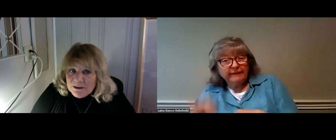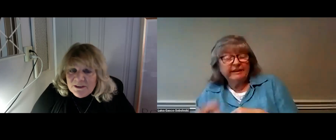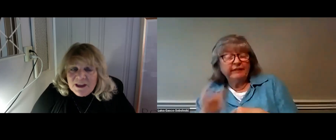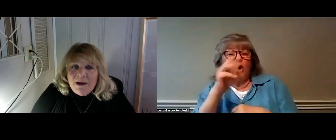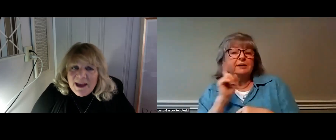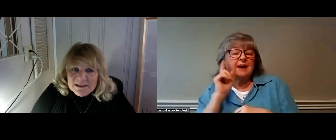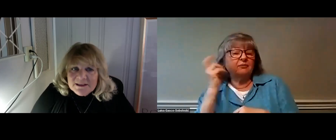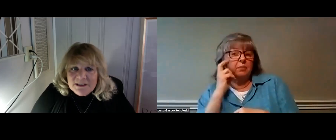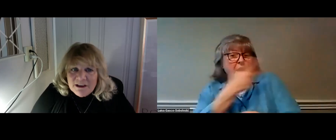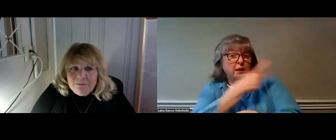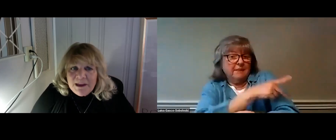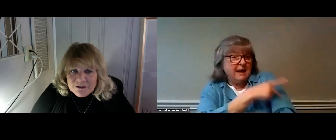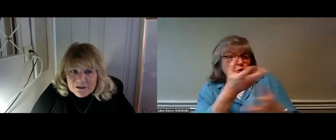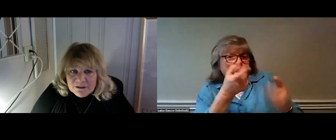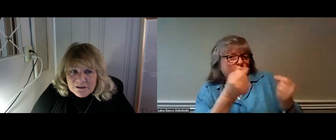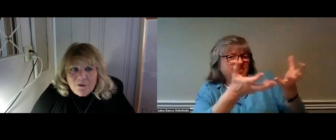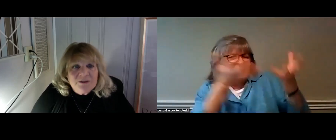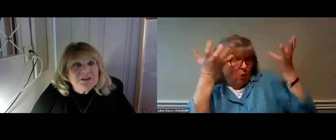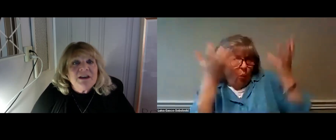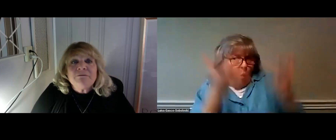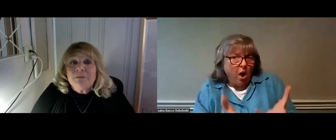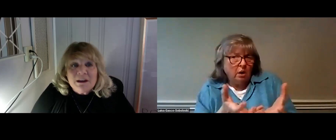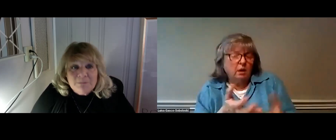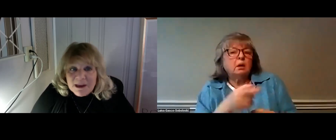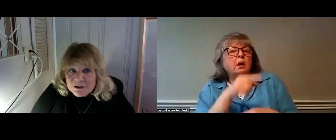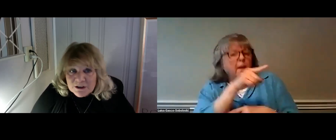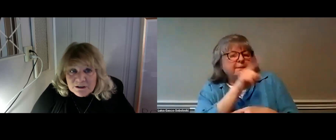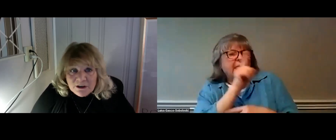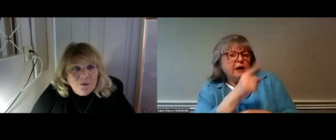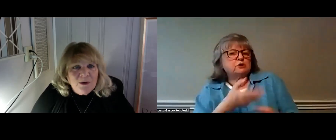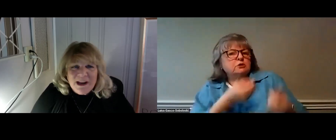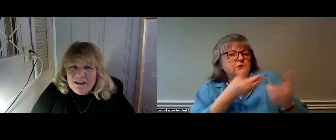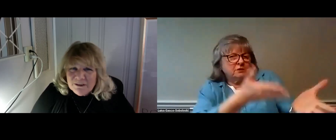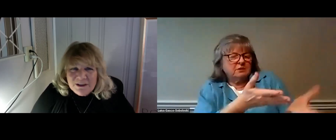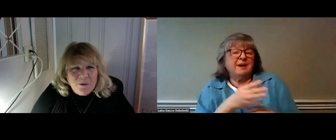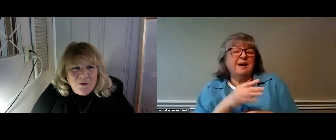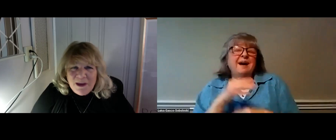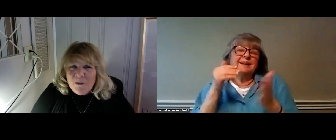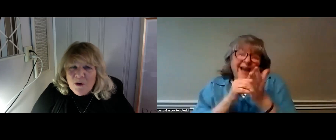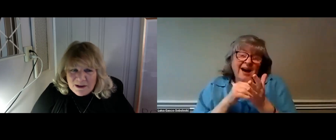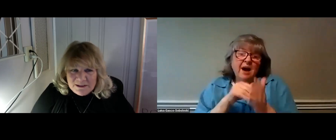that you ask the deaf patient or the deaf-blind patient whatever they want is